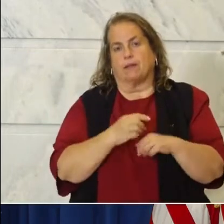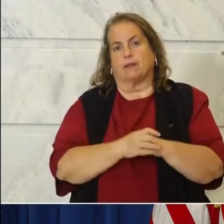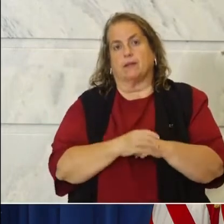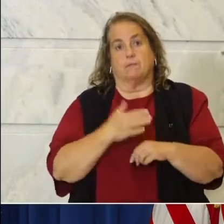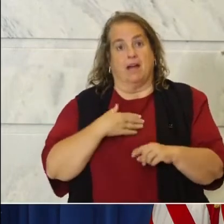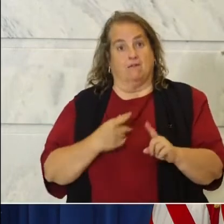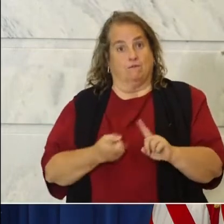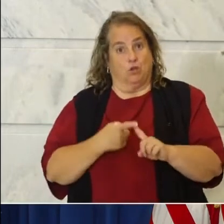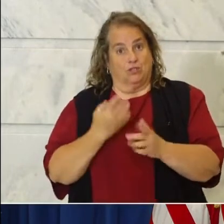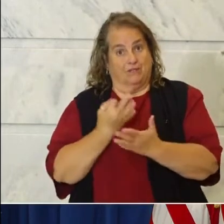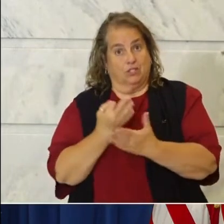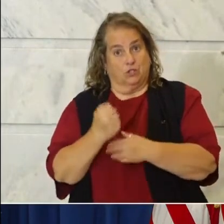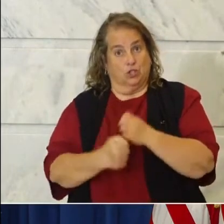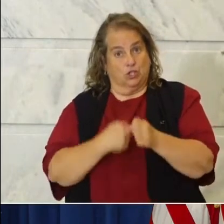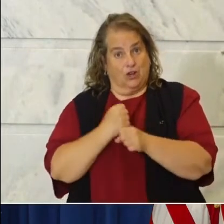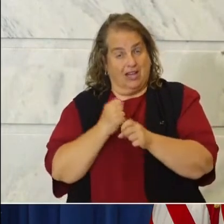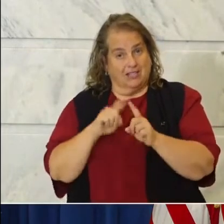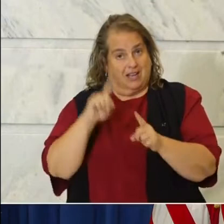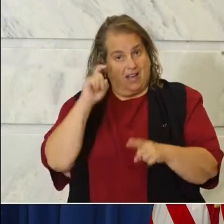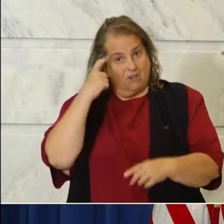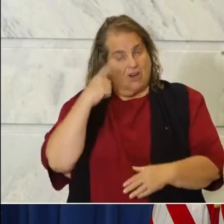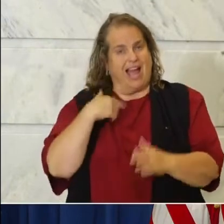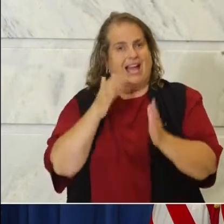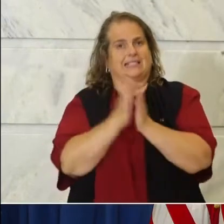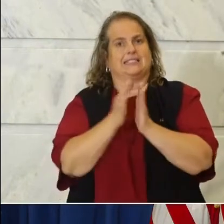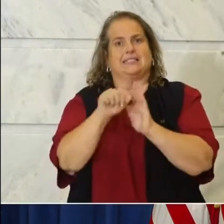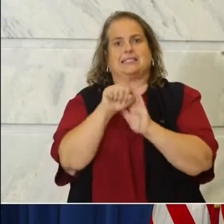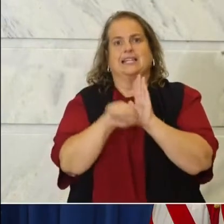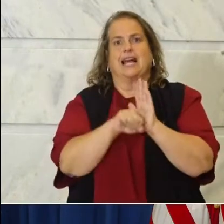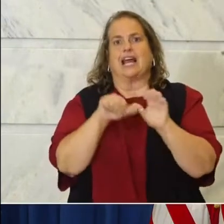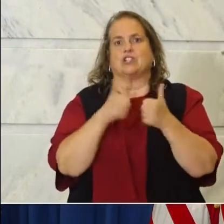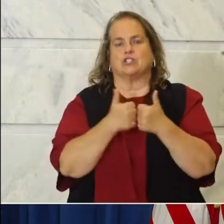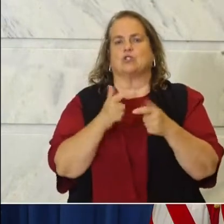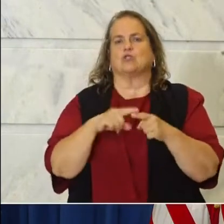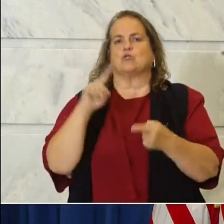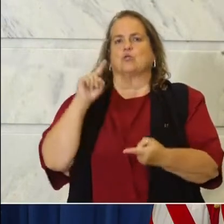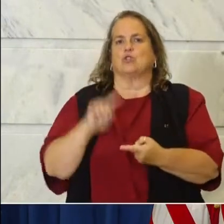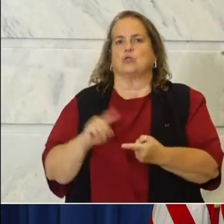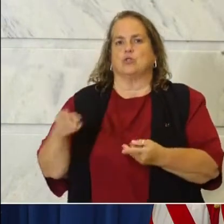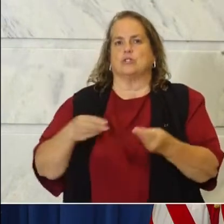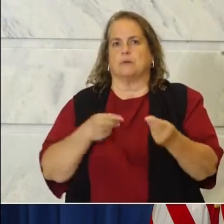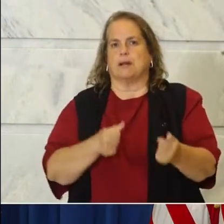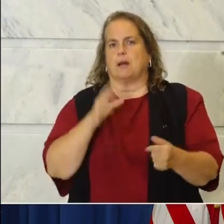year as governor, I asked them to reduce their spending by 1% in the last